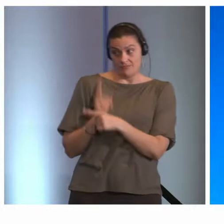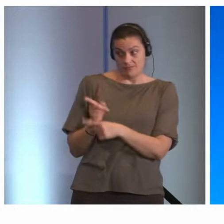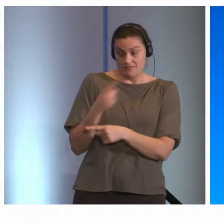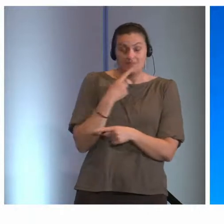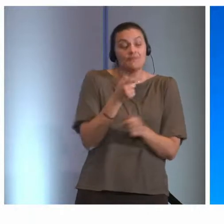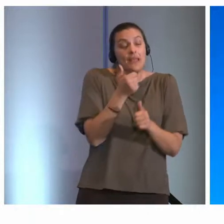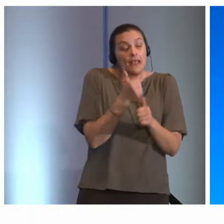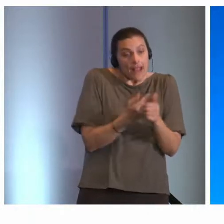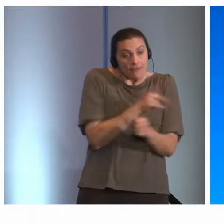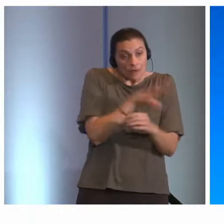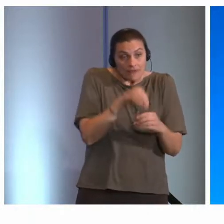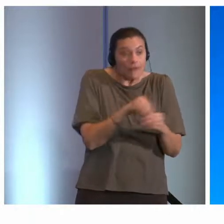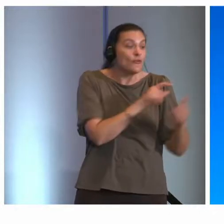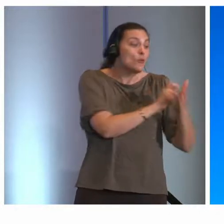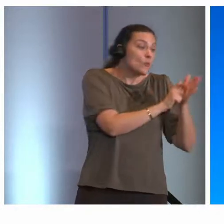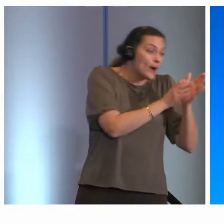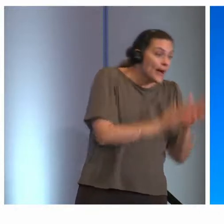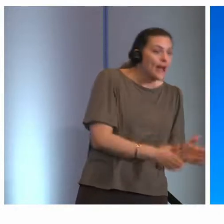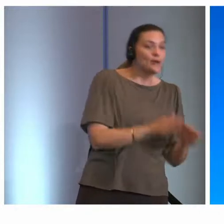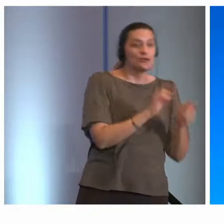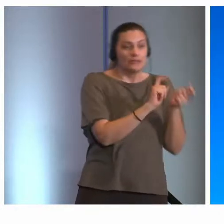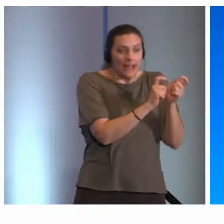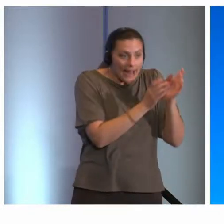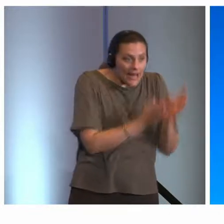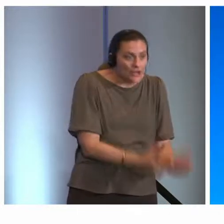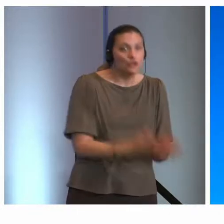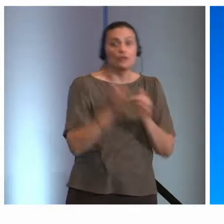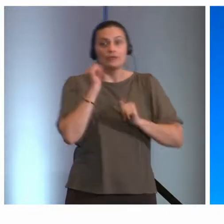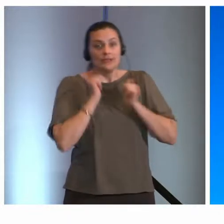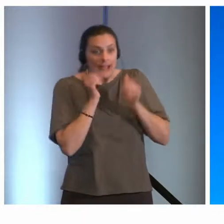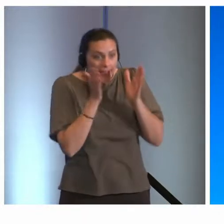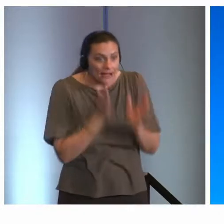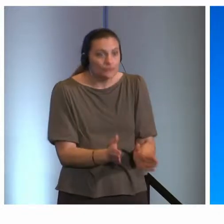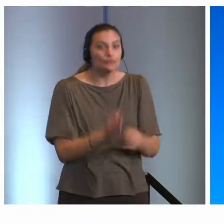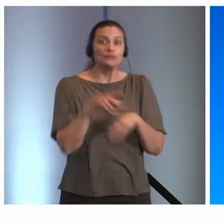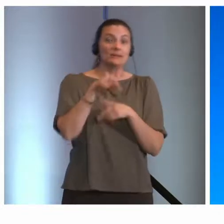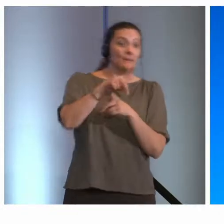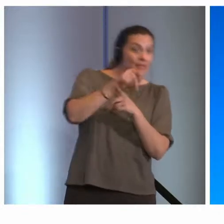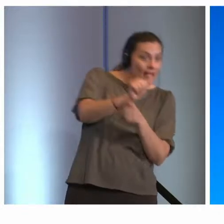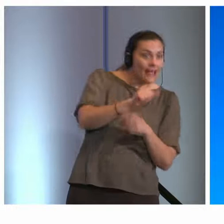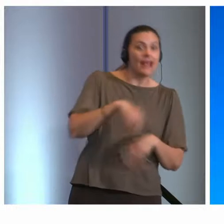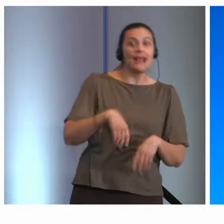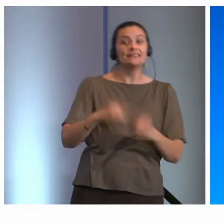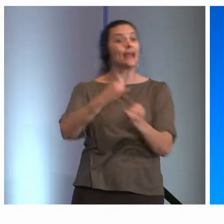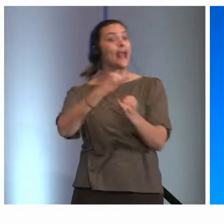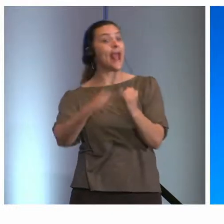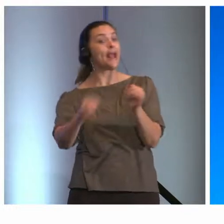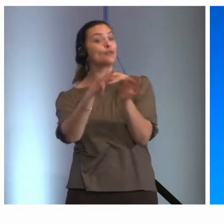so because ADA 30 lead-on productions are streamed, as Danny said, everybody who works on it, from the writers, to the